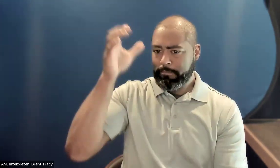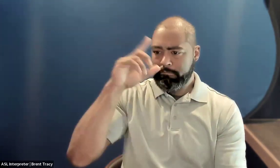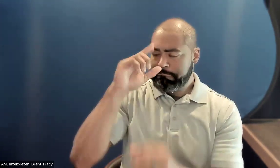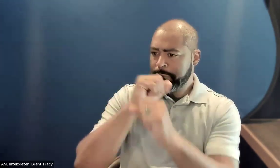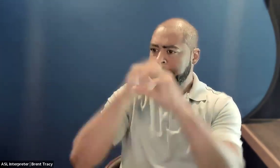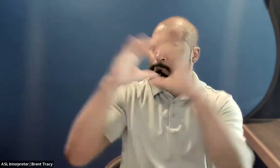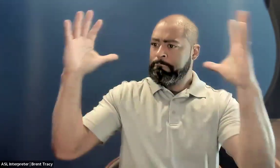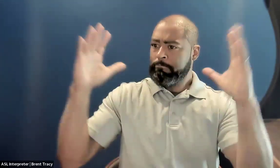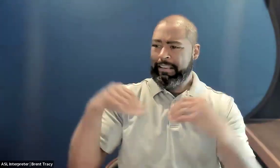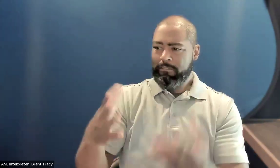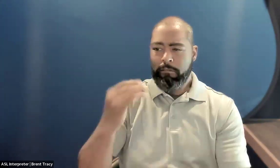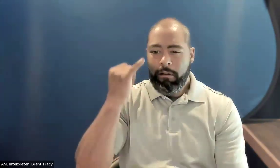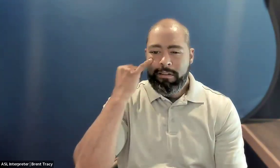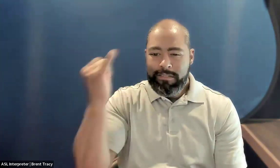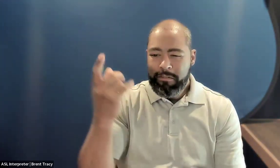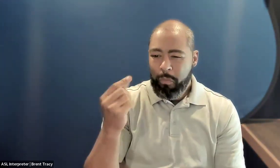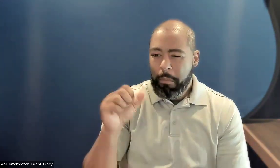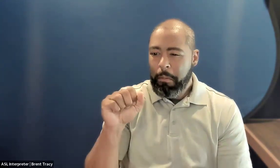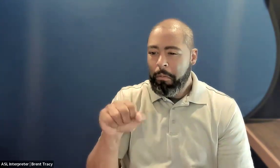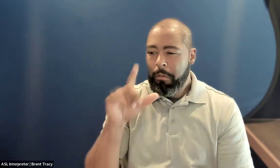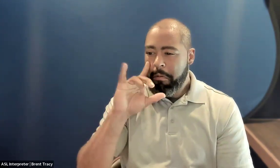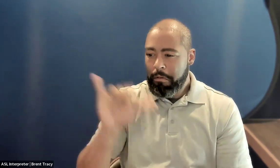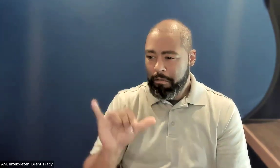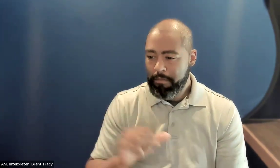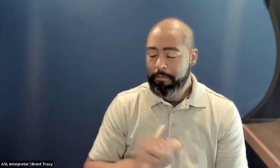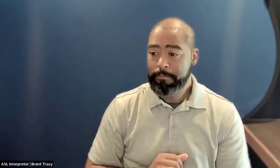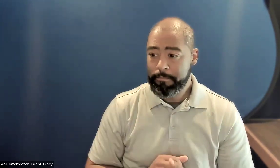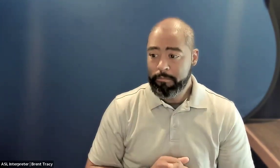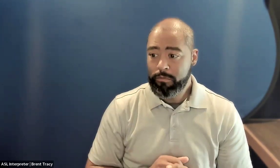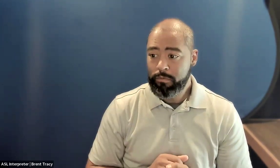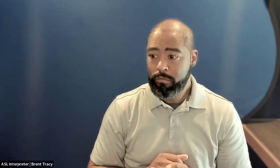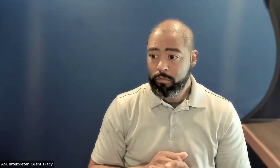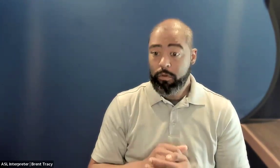for early feedback before we started to put pen to paper on some of these changes.